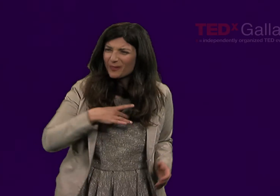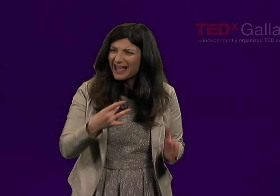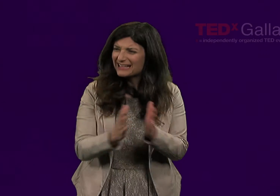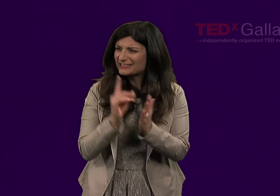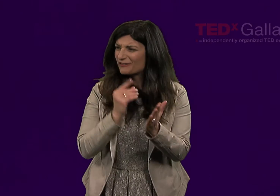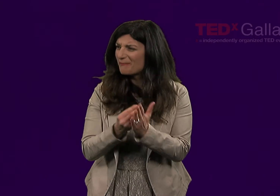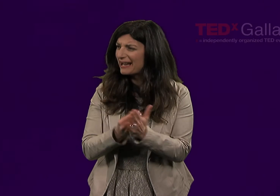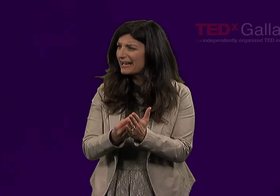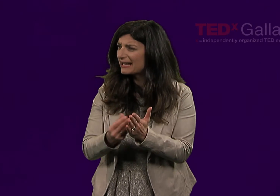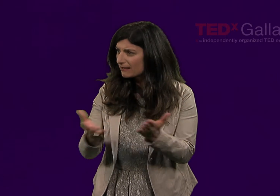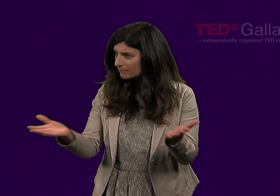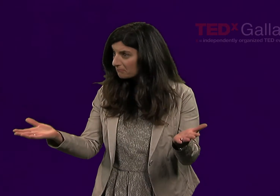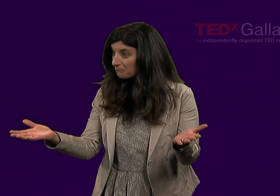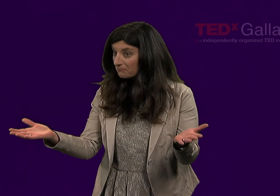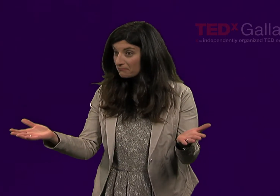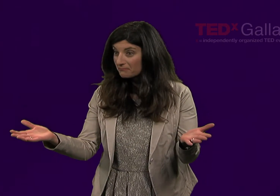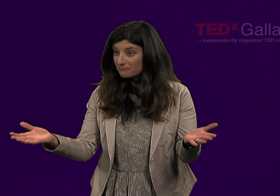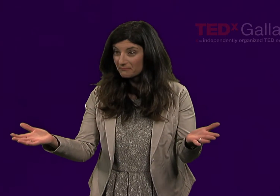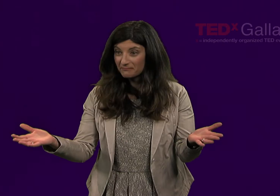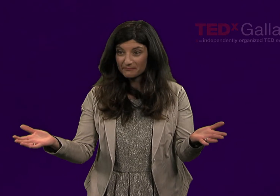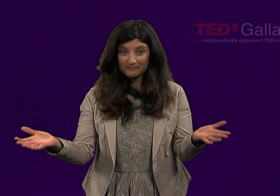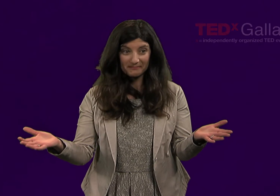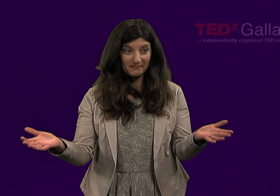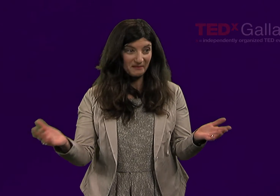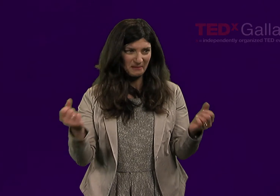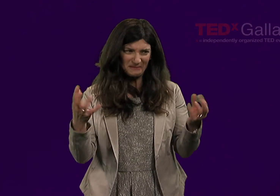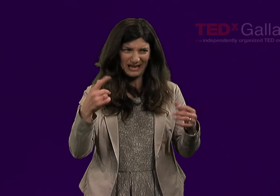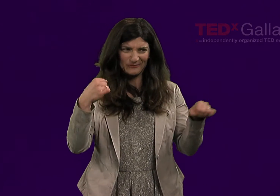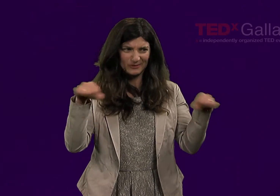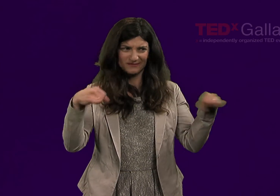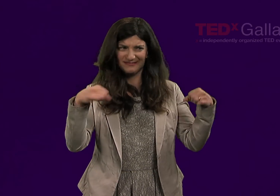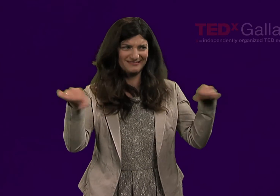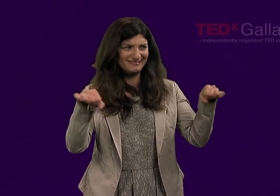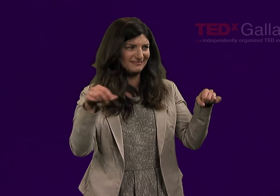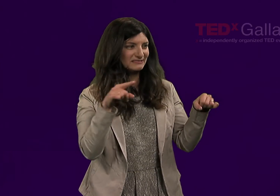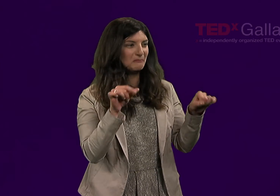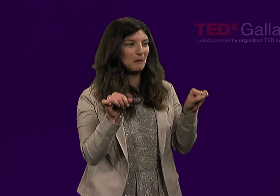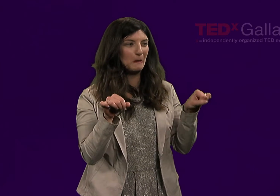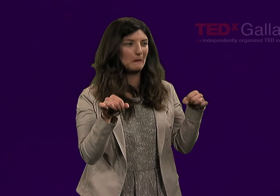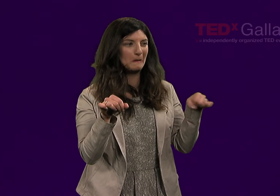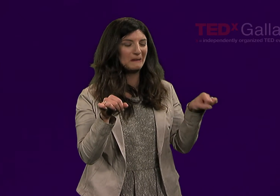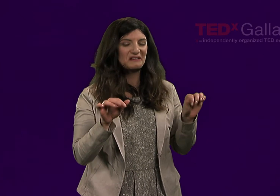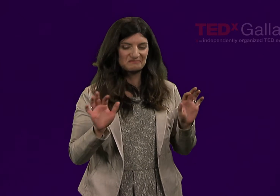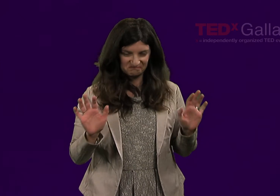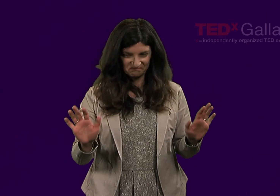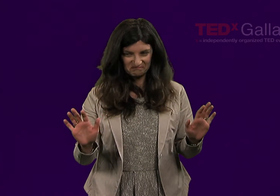and ask you, "How many of you like to ask for money?" I see lots of heads saying that you don't.